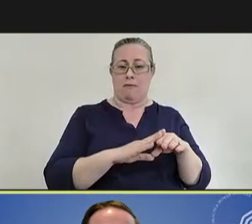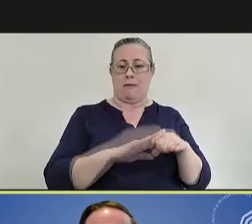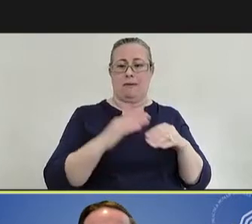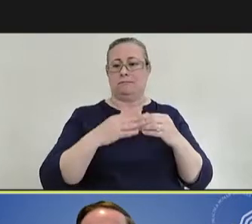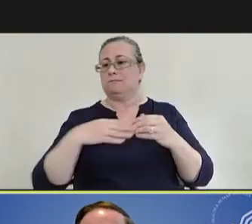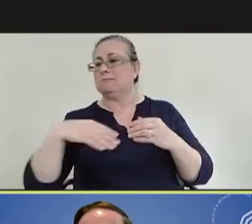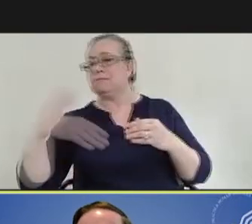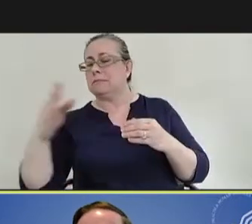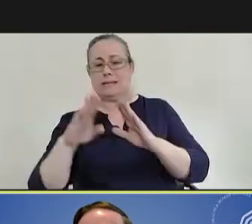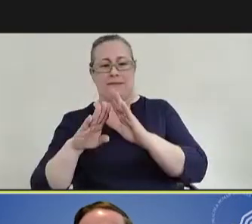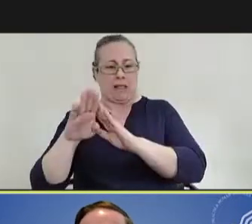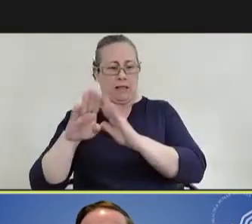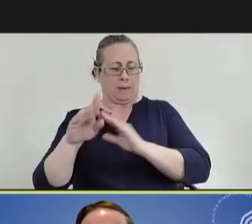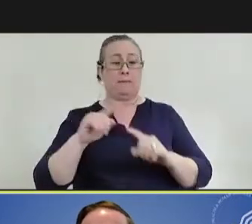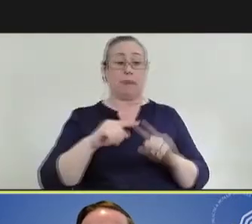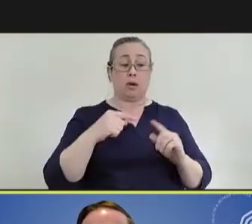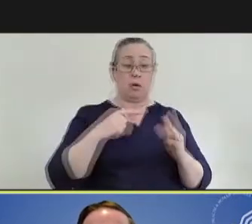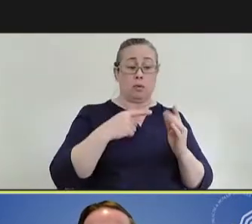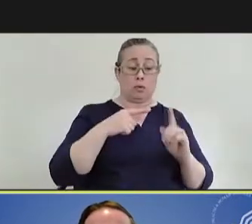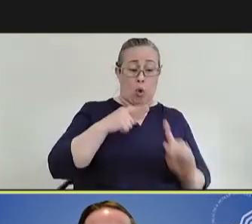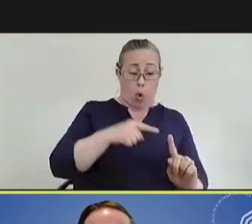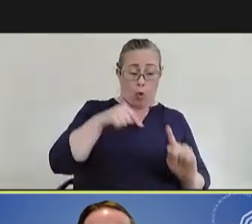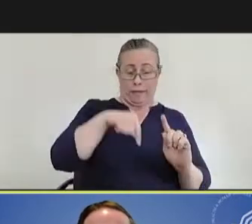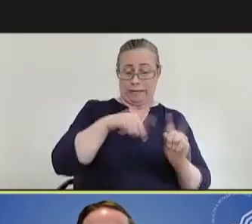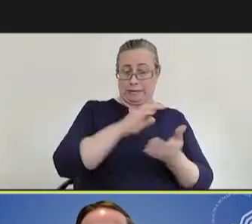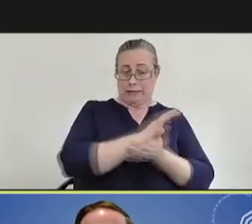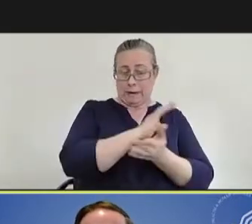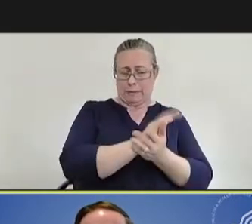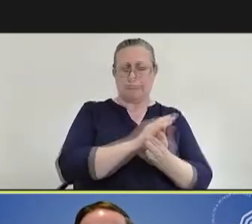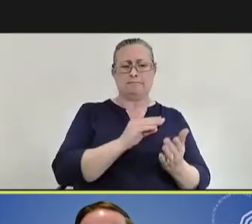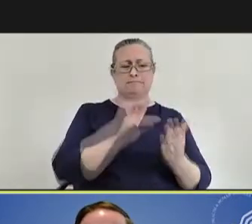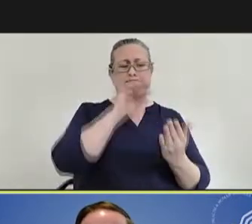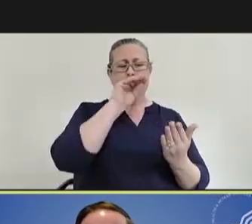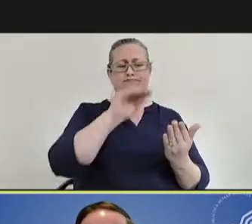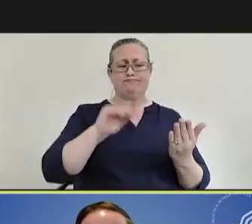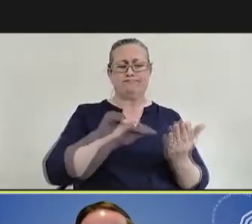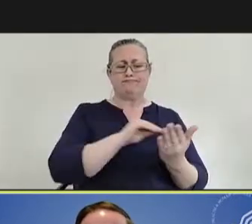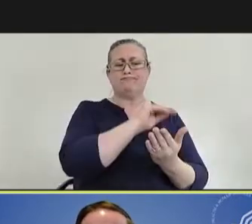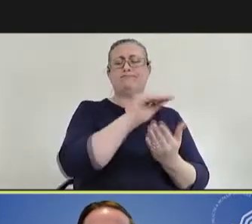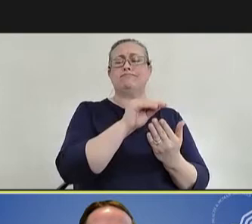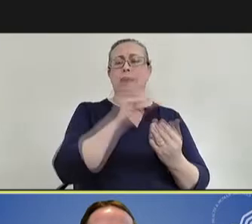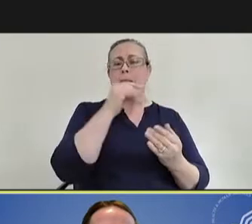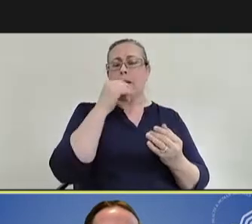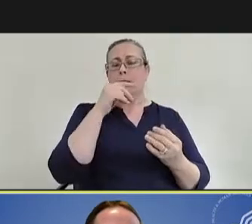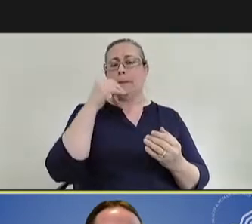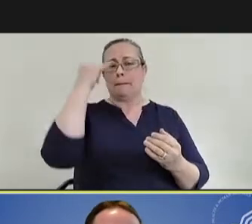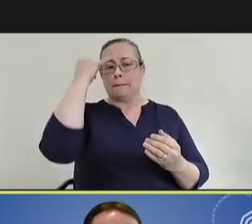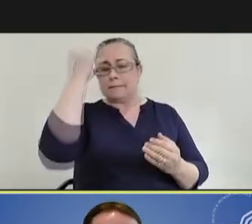here and what we sought to do is lay out the principles and concerns and things that we